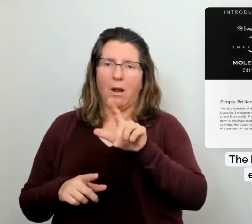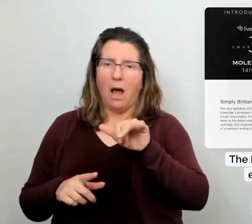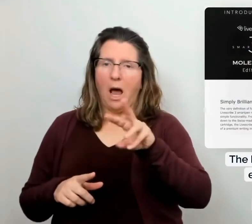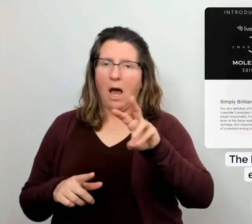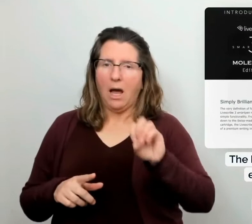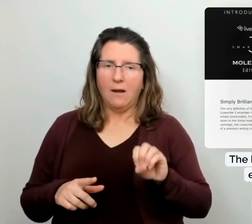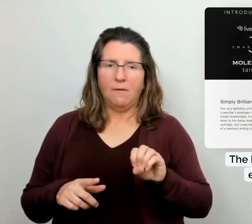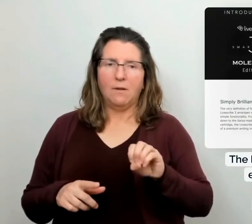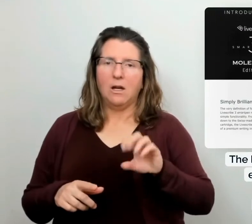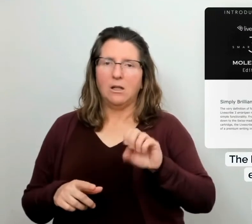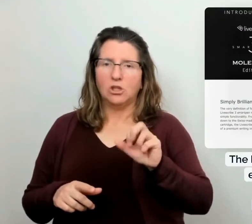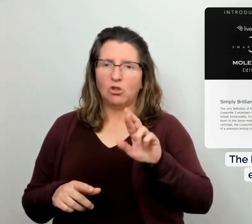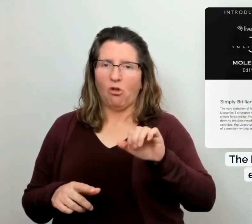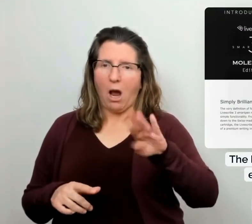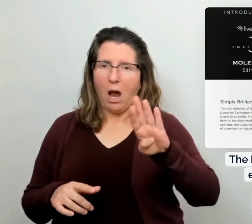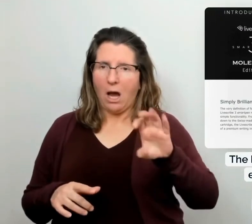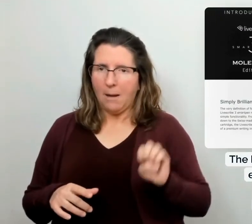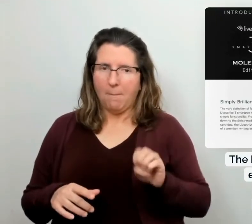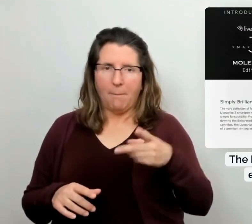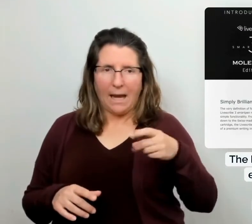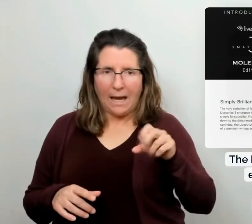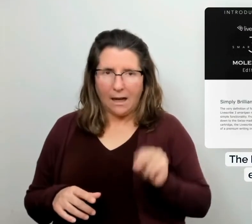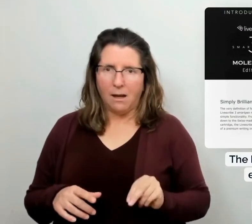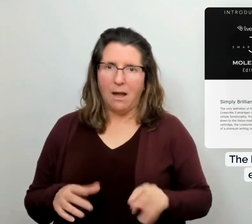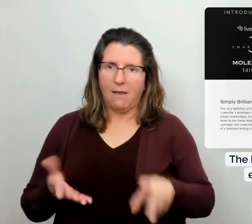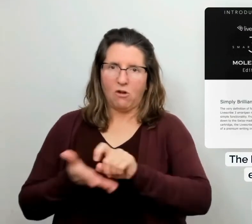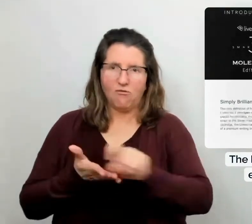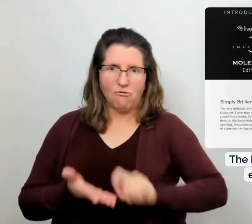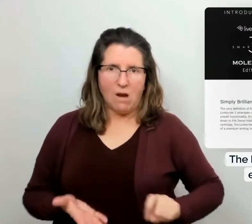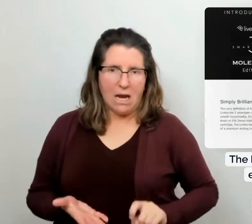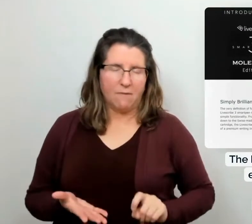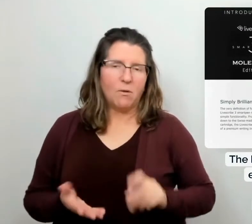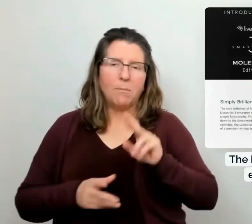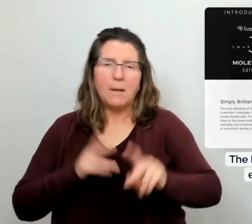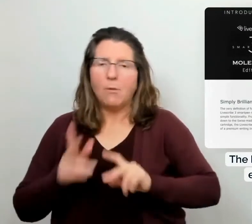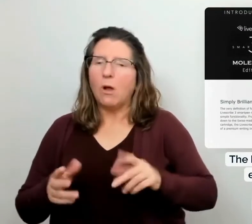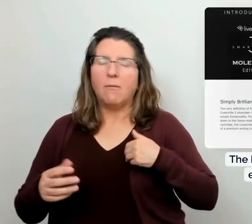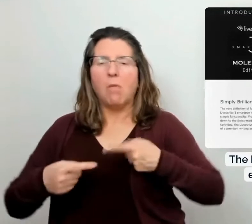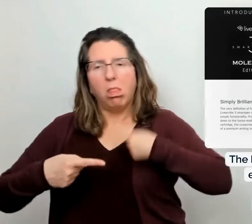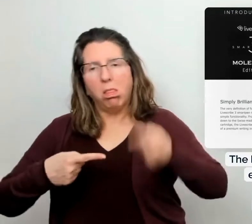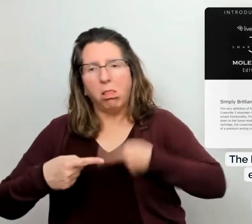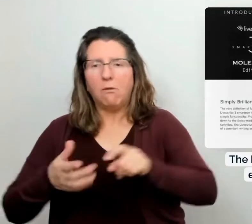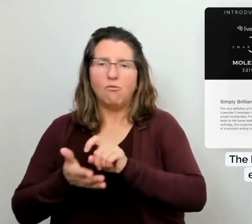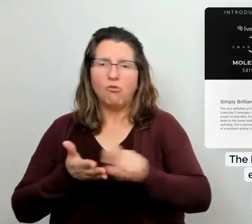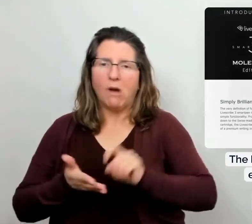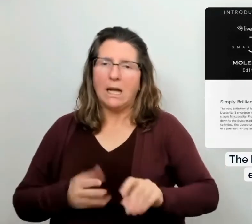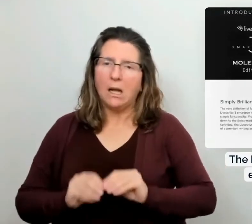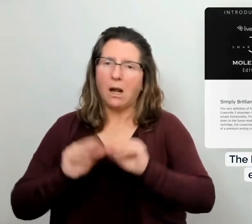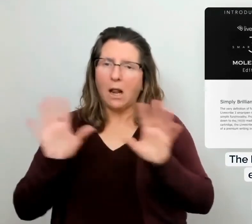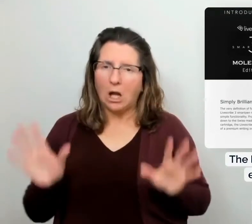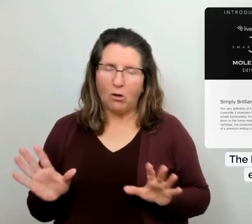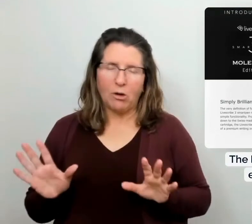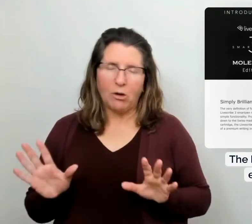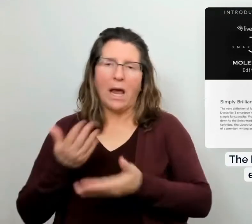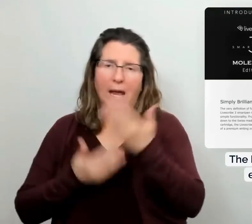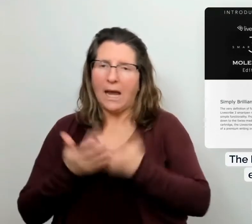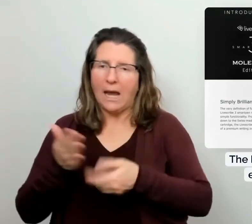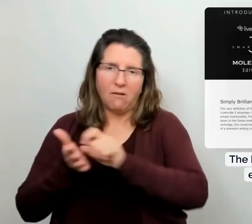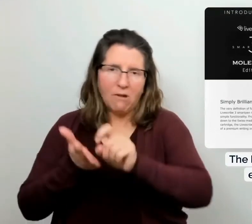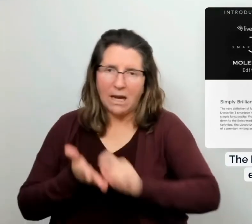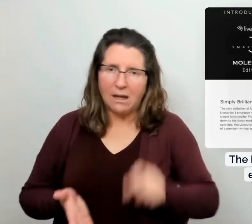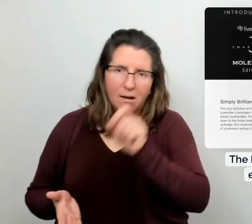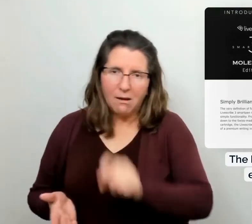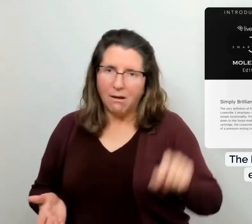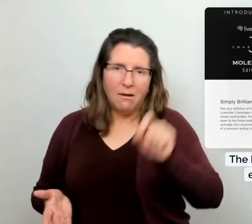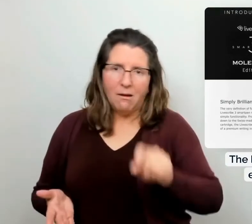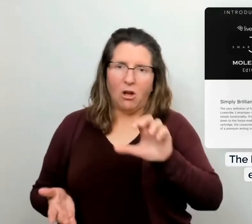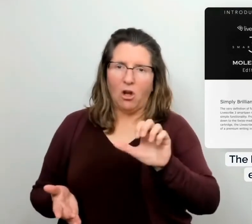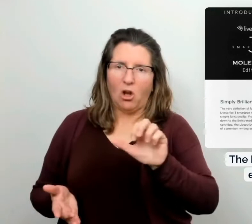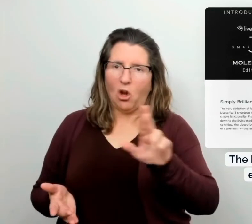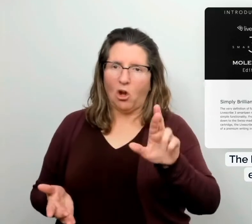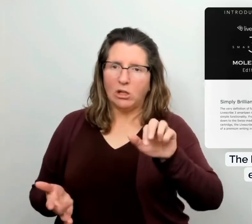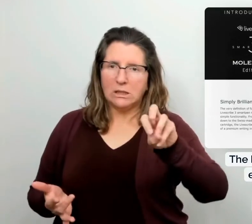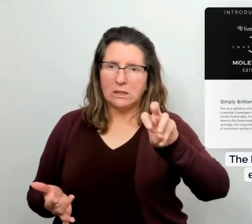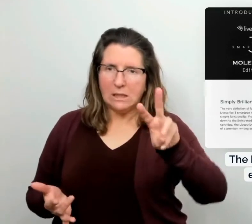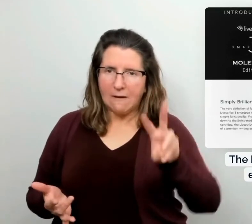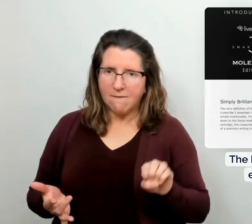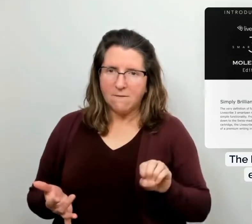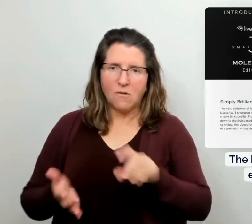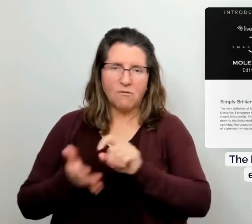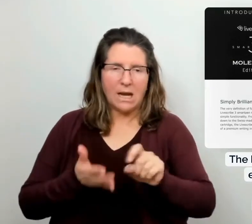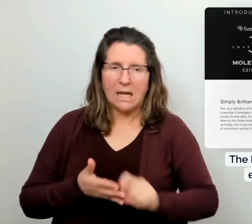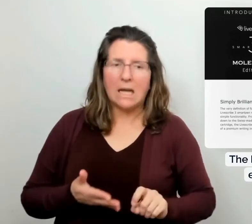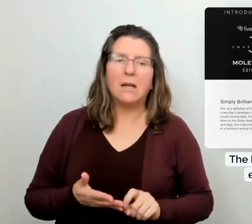This particular Livescribe smartpen tool helps students with poor cursive writing.